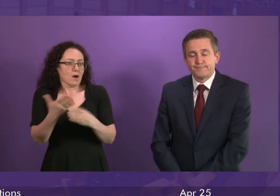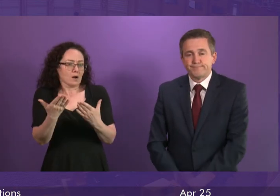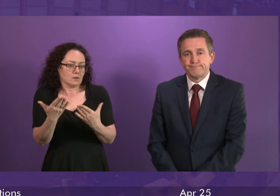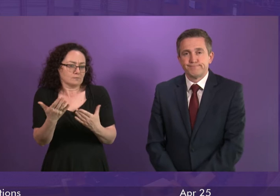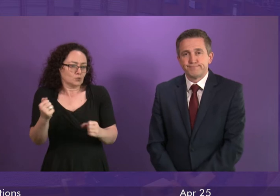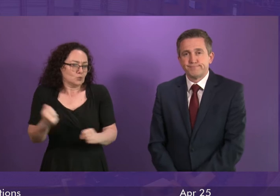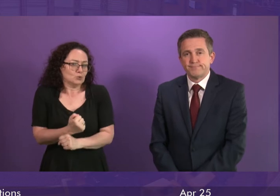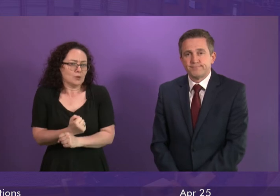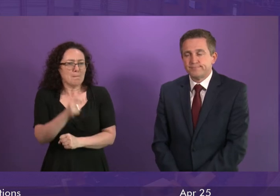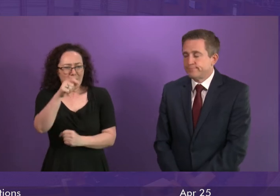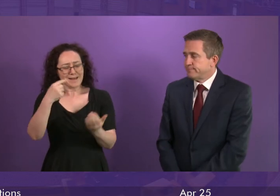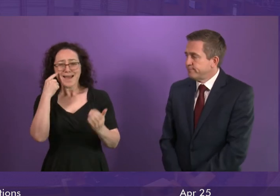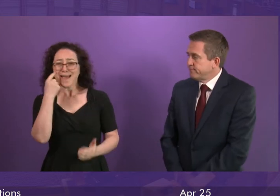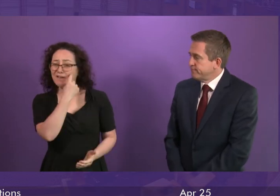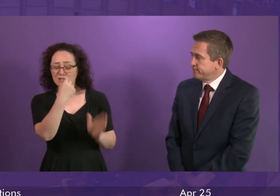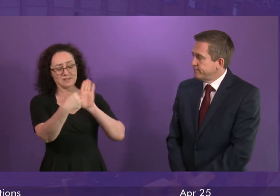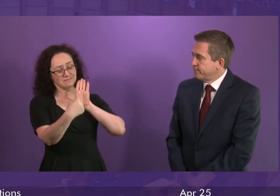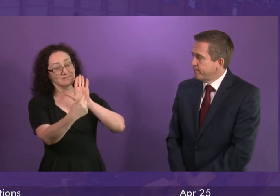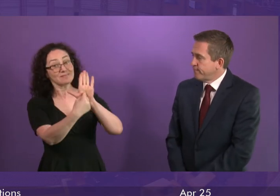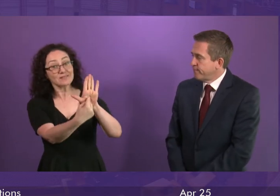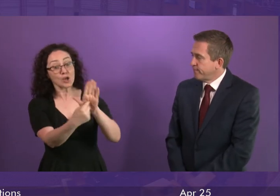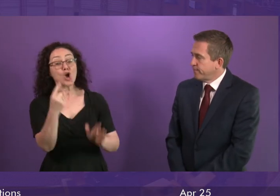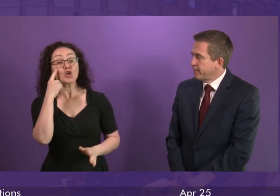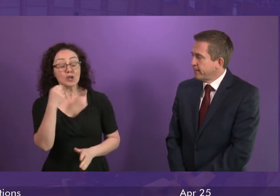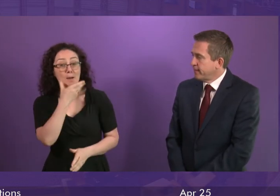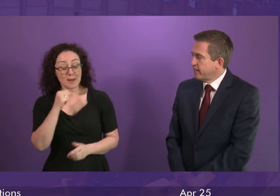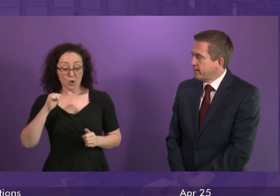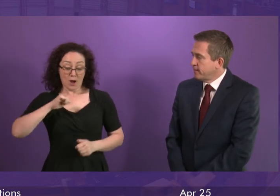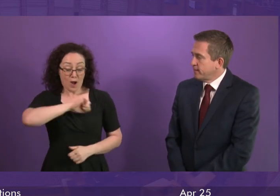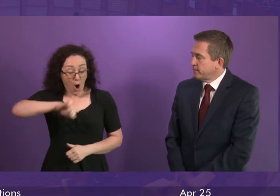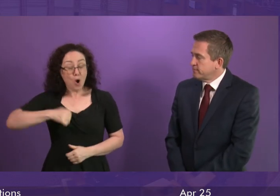have just read out says that young people in our schools and our education system are